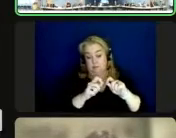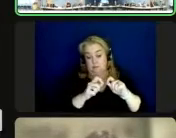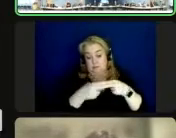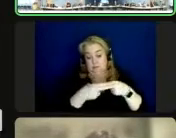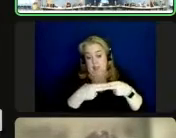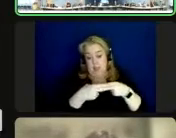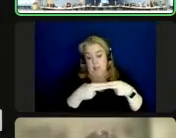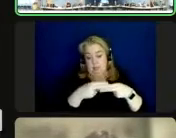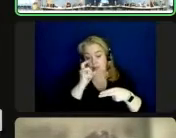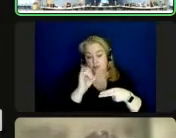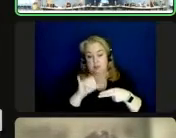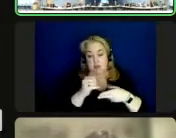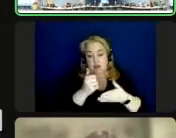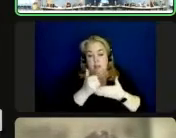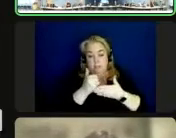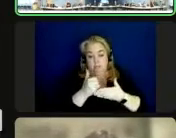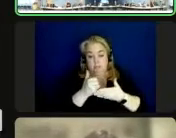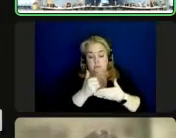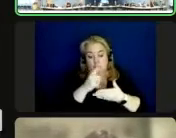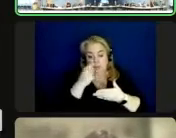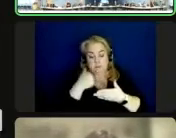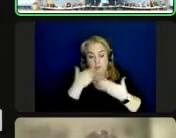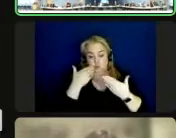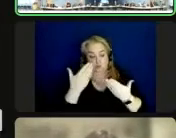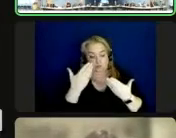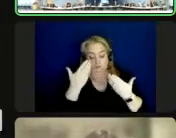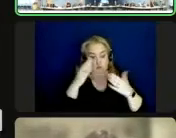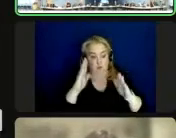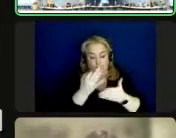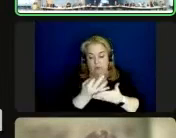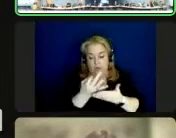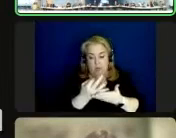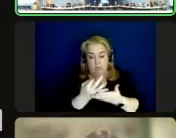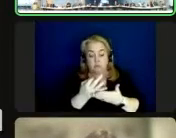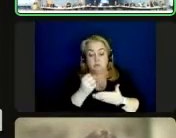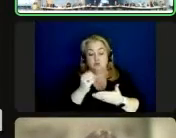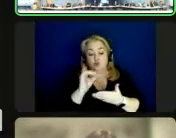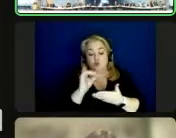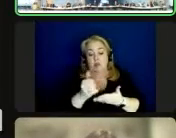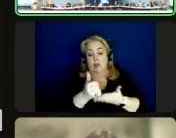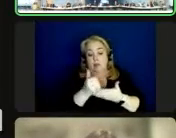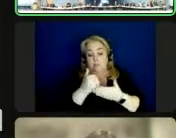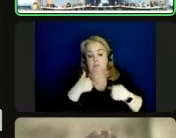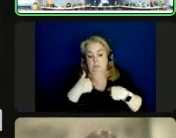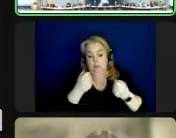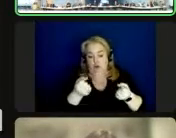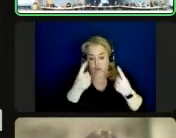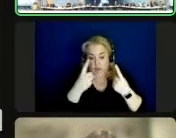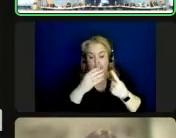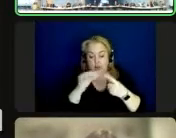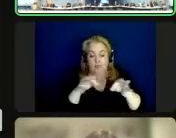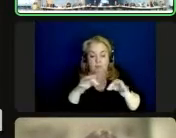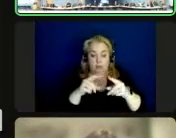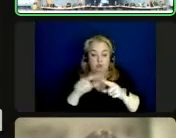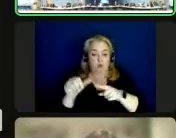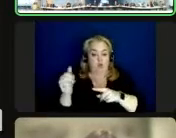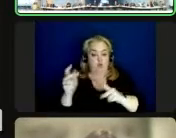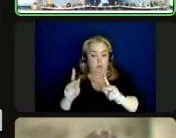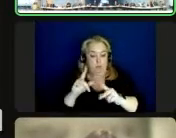NOD THI THAT SHLD B SAID I ALS REALLY APPCIATE